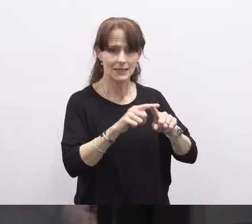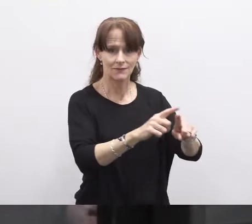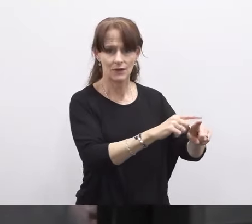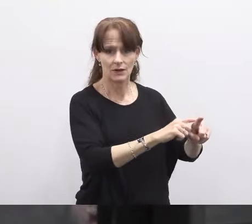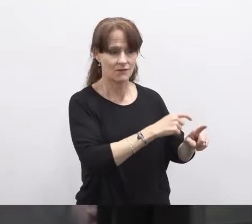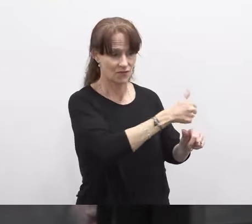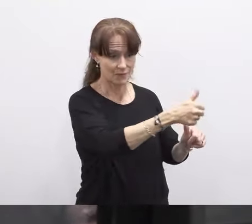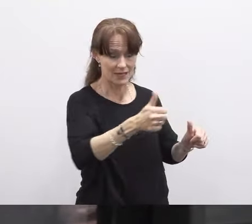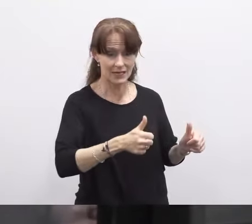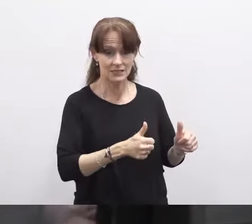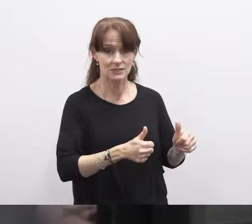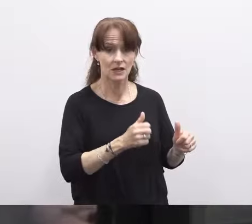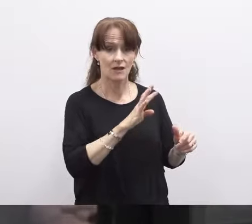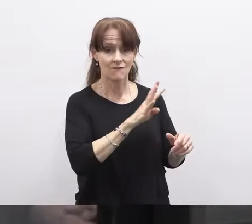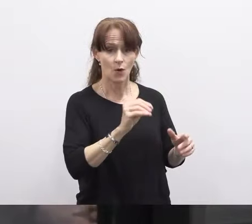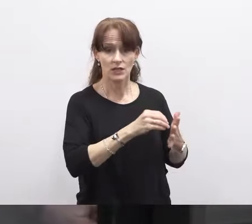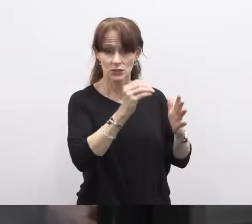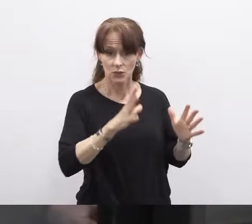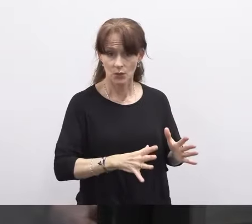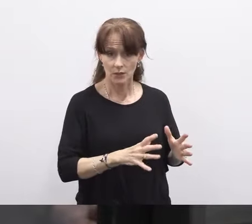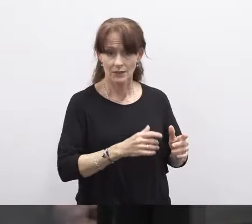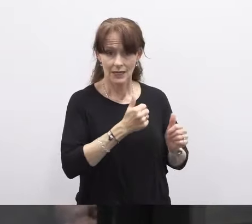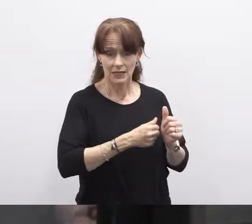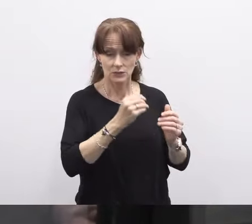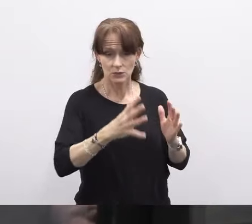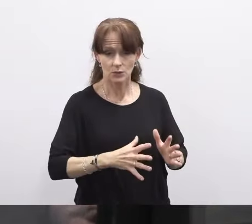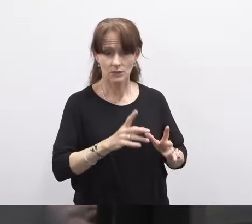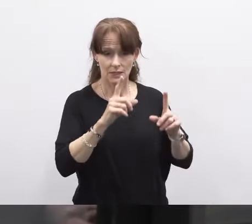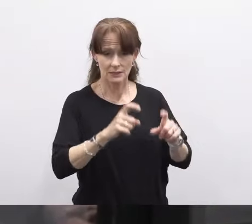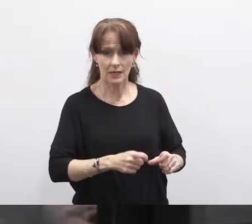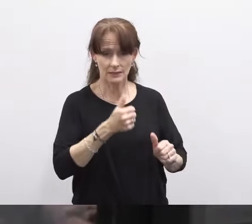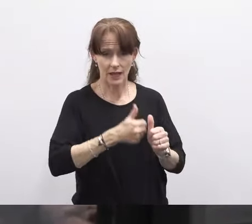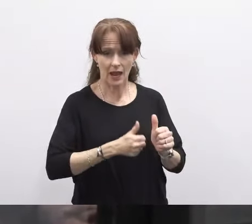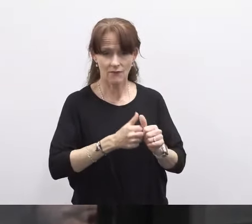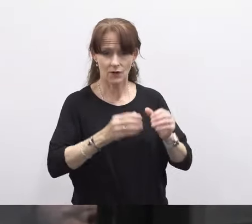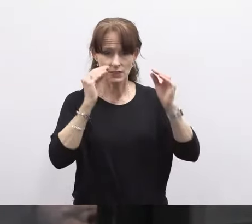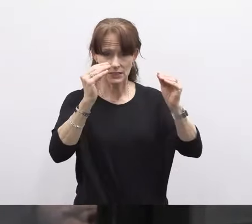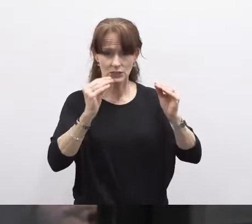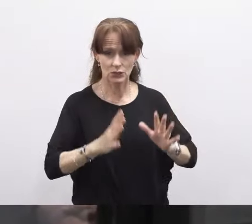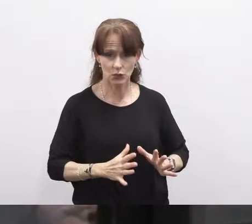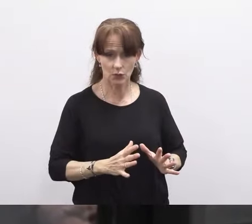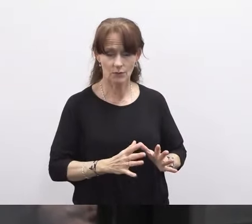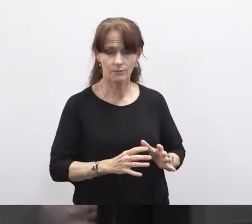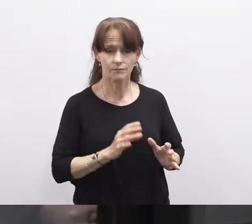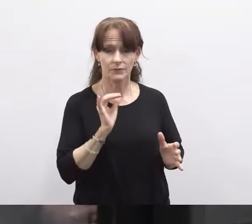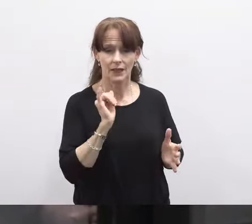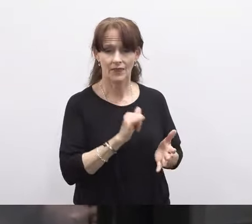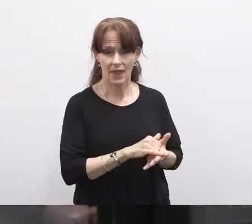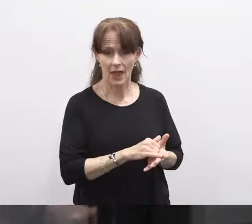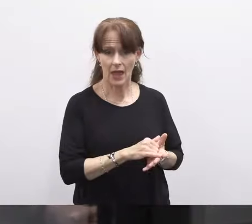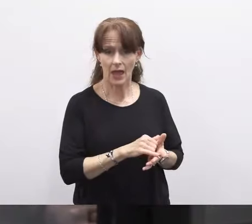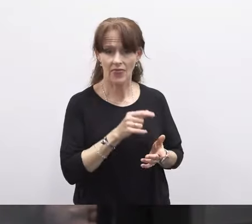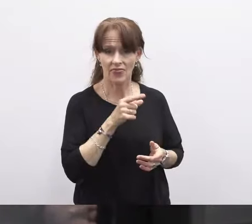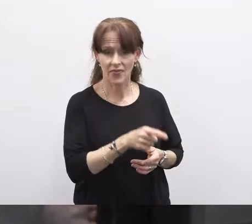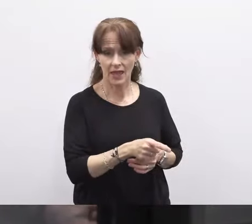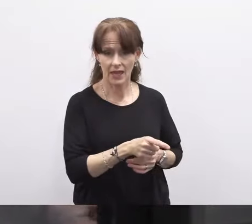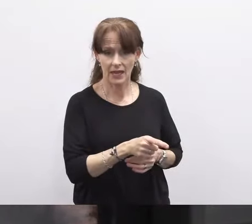we had to test 40 students, from each student we had to test every teacher that they attended class with.